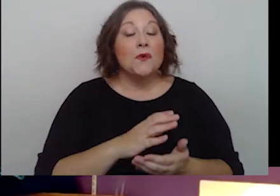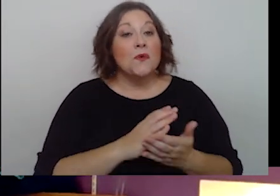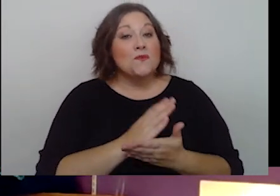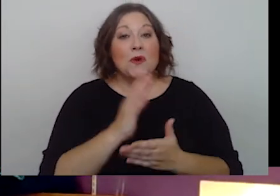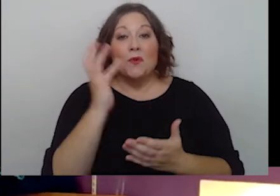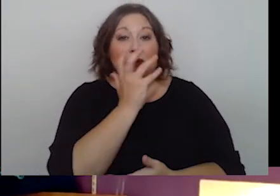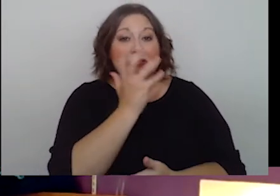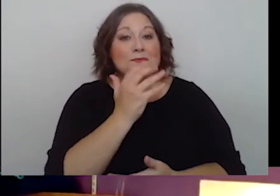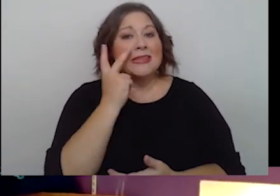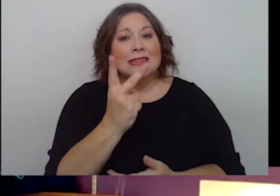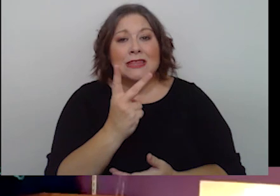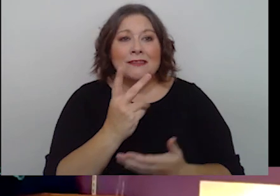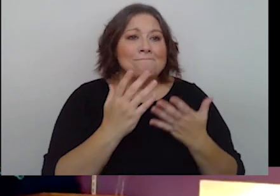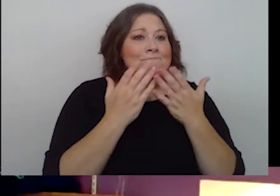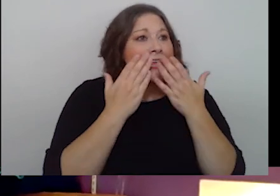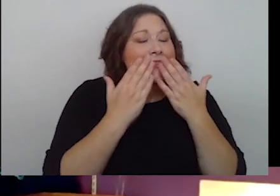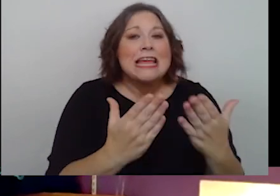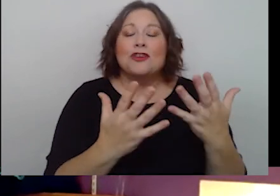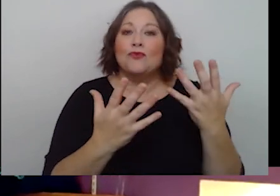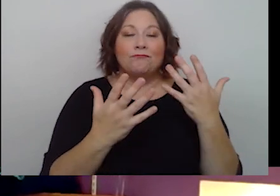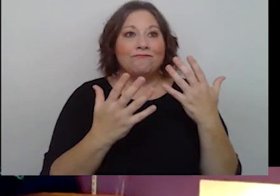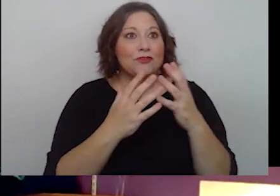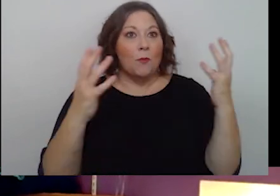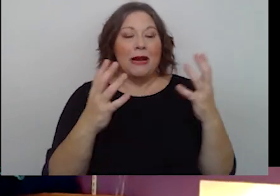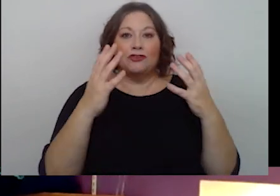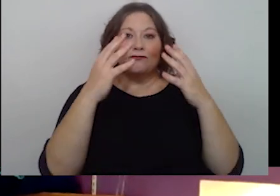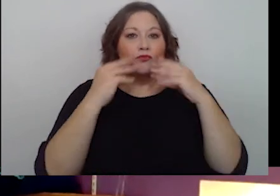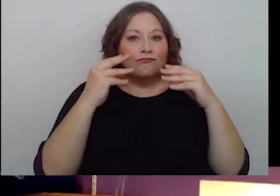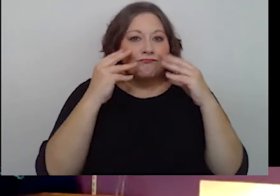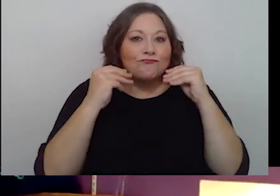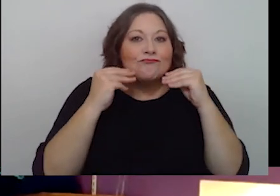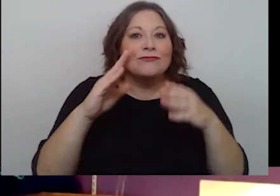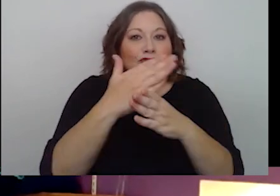Max: Awesome. Well thank you so much for sharing your experiences with AT, Paul.